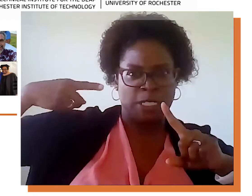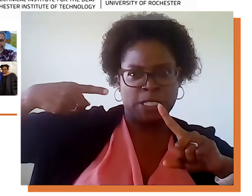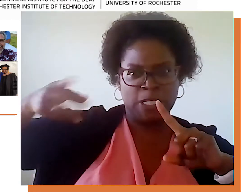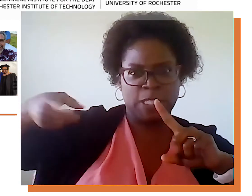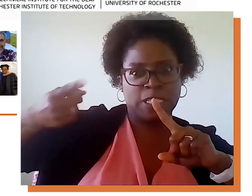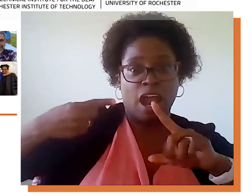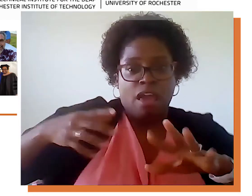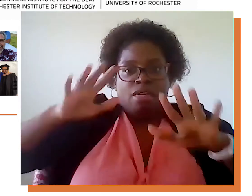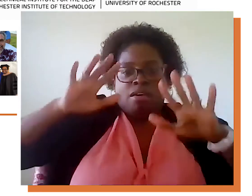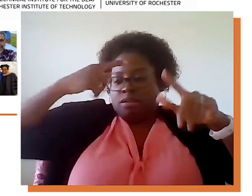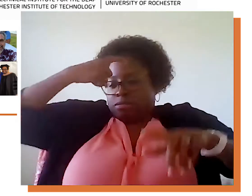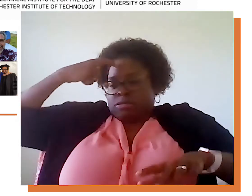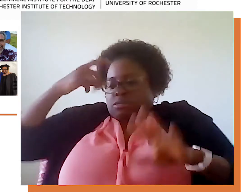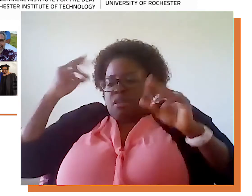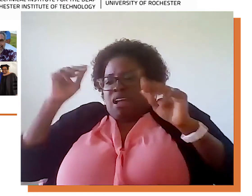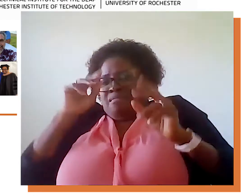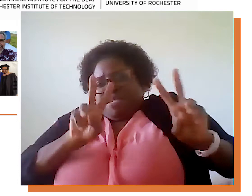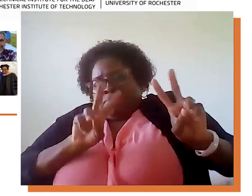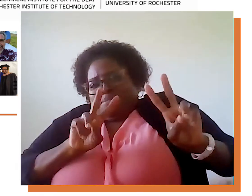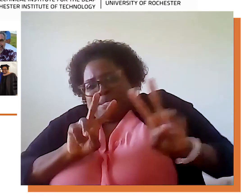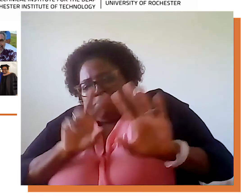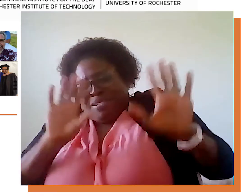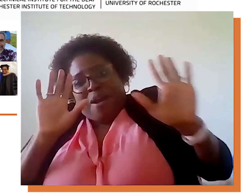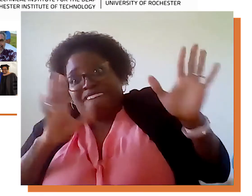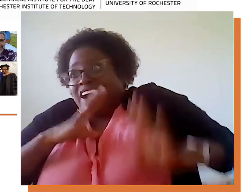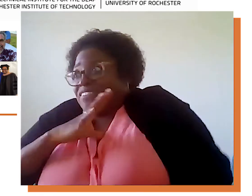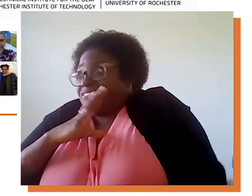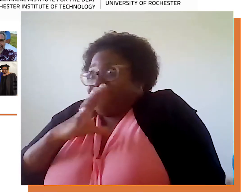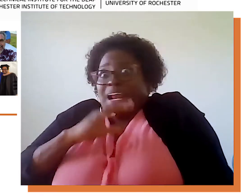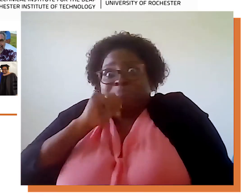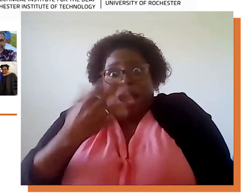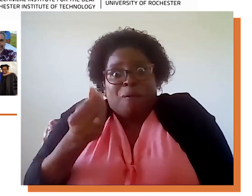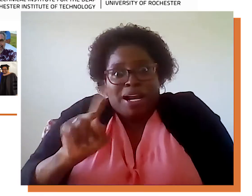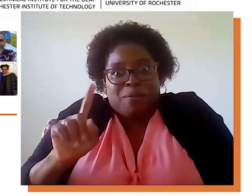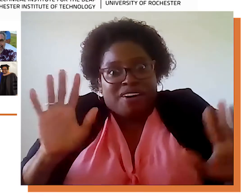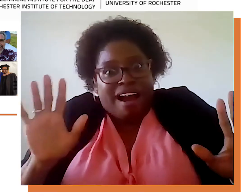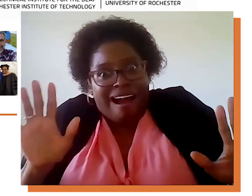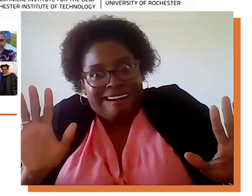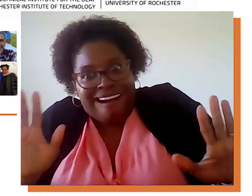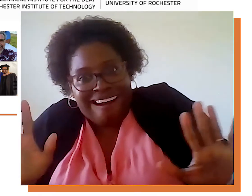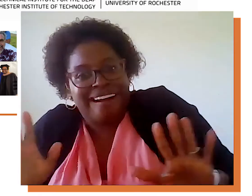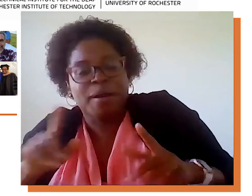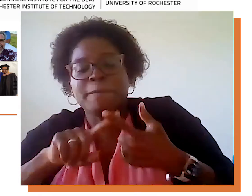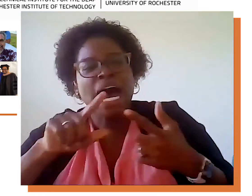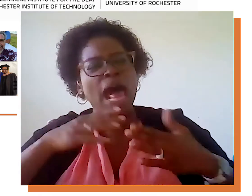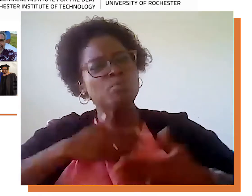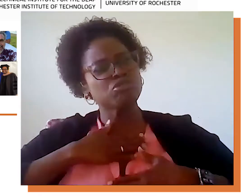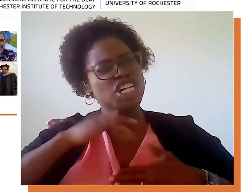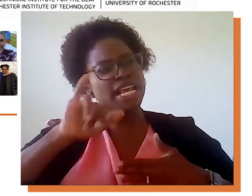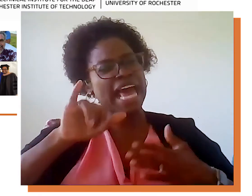looking out for me, keeping me on...in track. But it was great because it's what I needed. I needed that tough love.